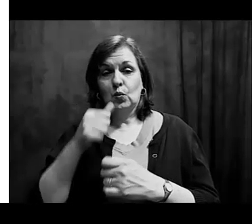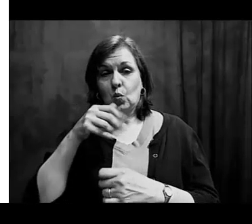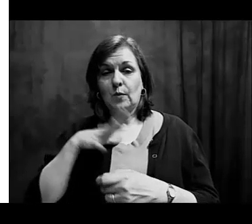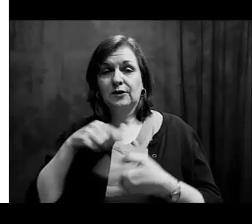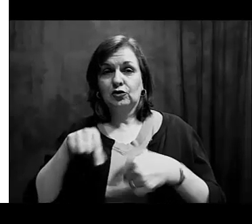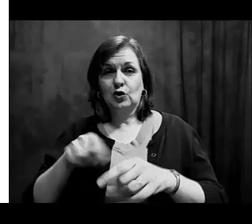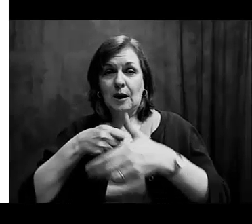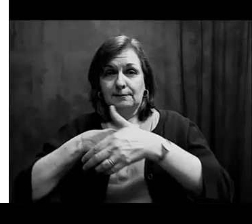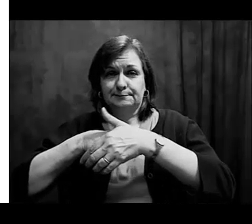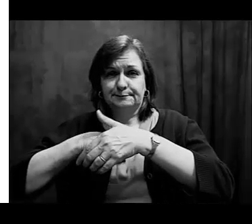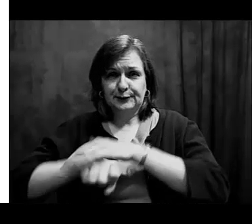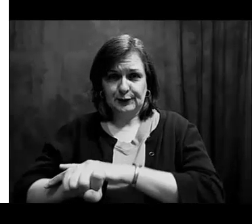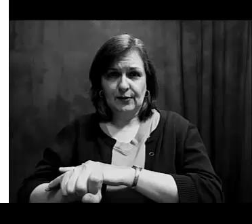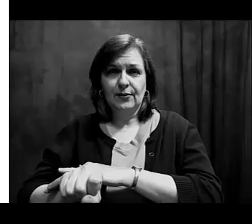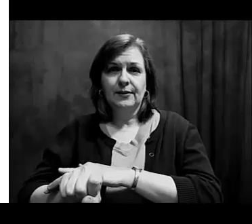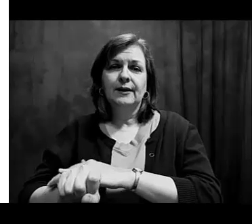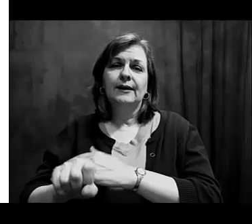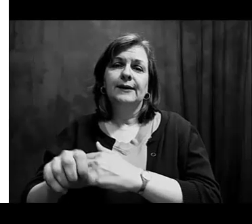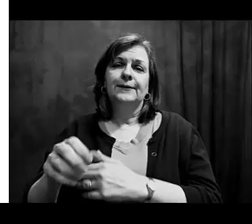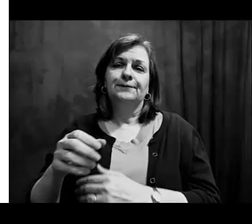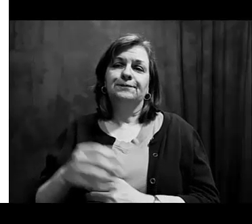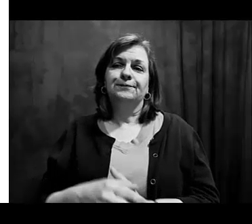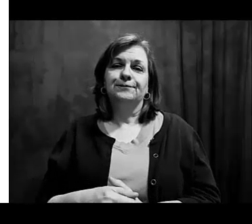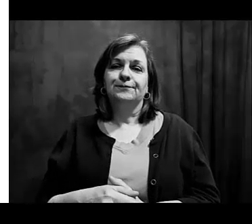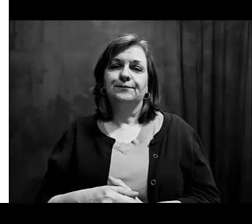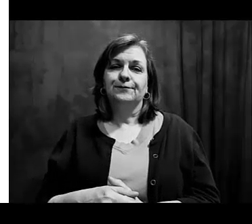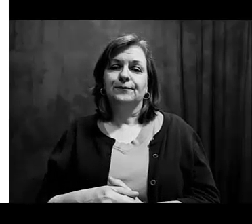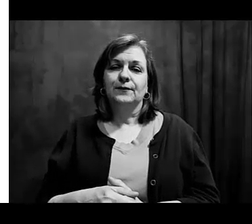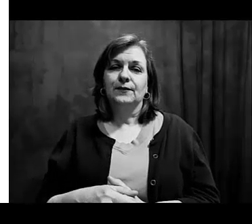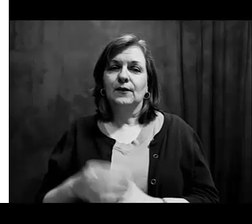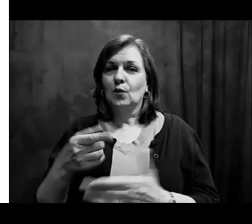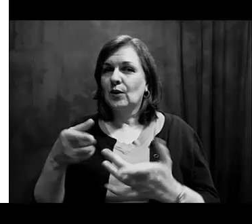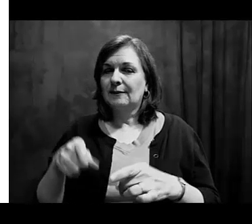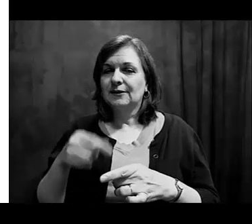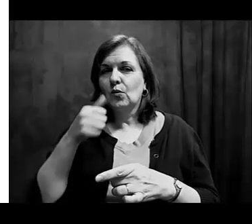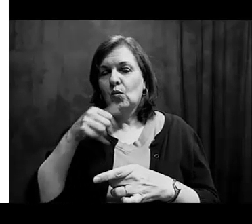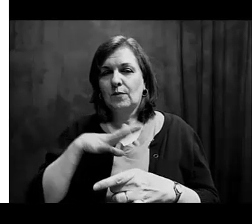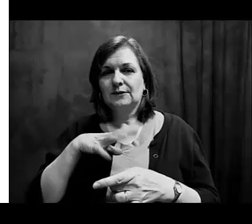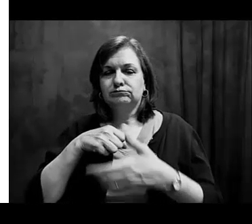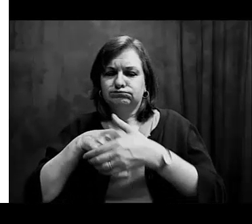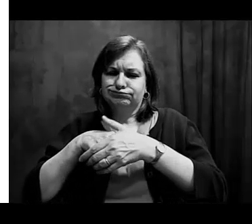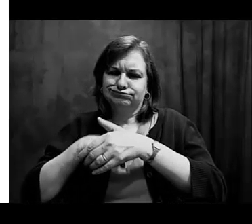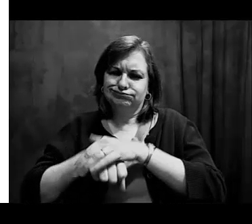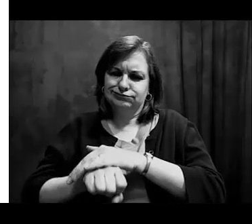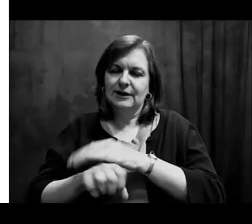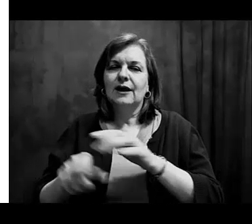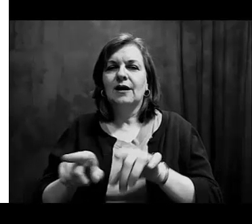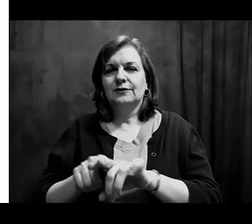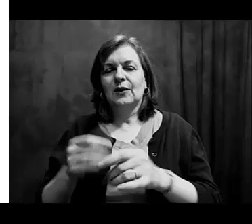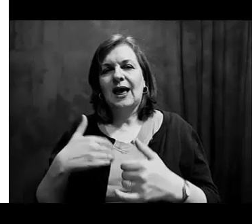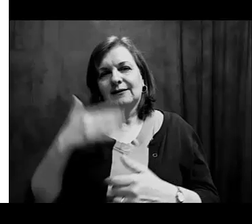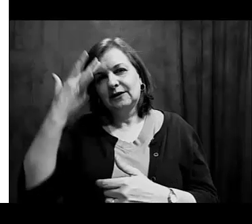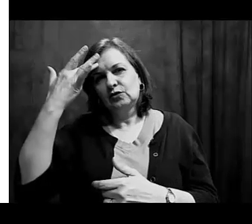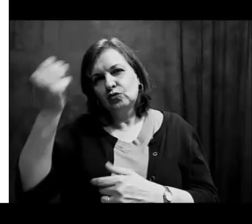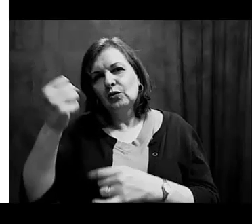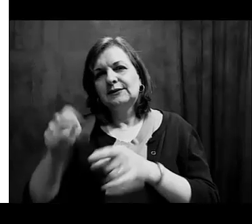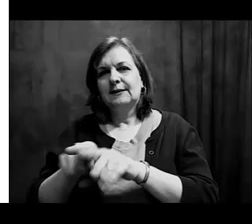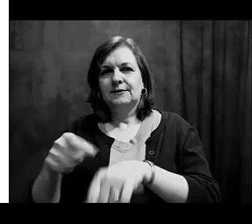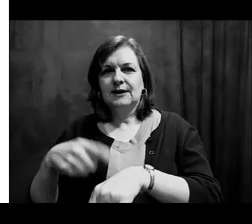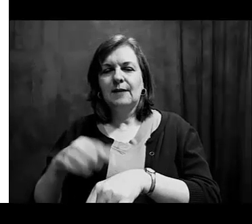during childbirth -- we look at this essentially having a small stroke typically in the right side of the brain